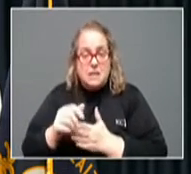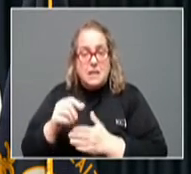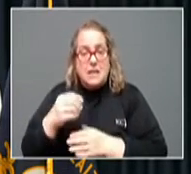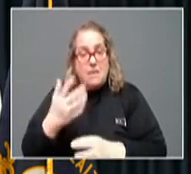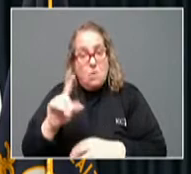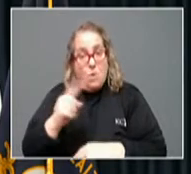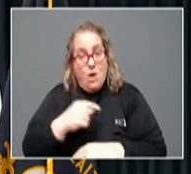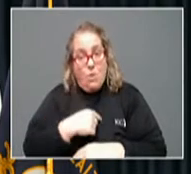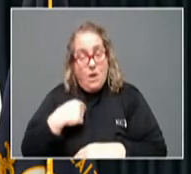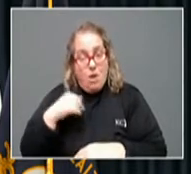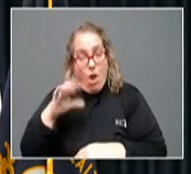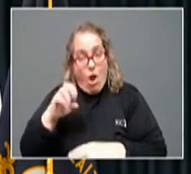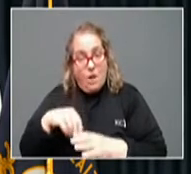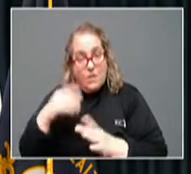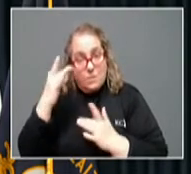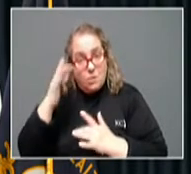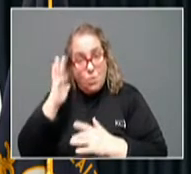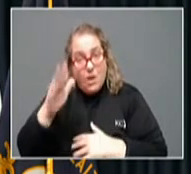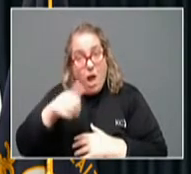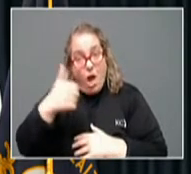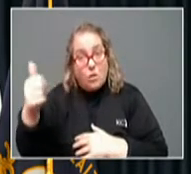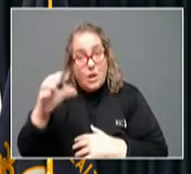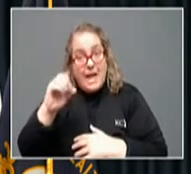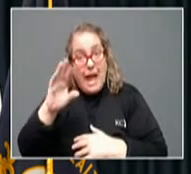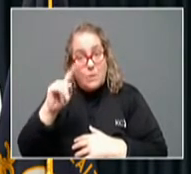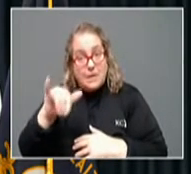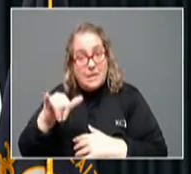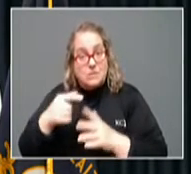will other counties soon stop contacting people who test positive?